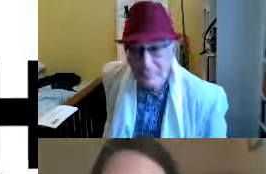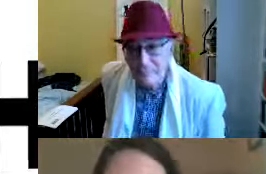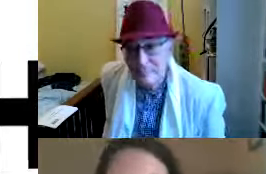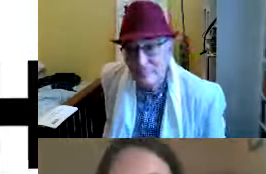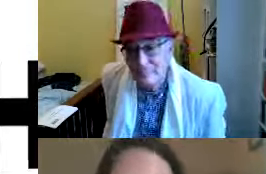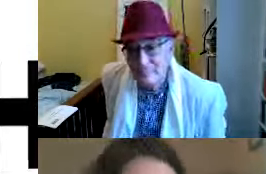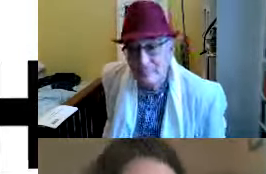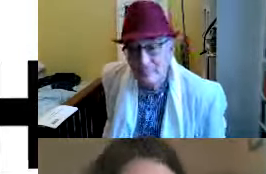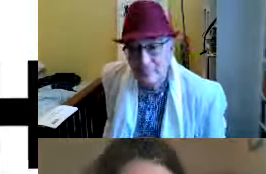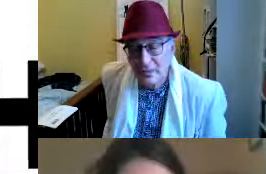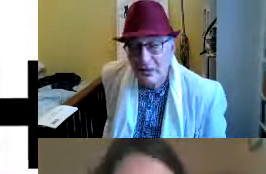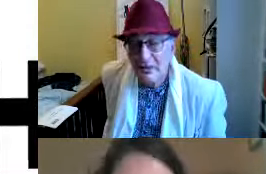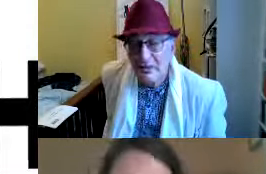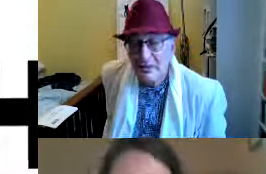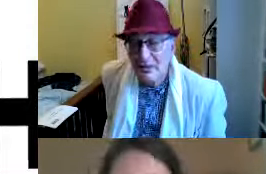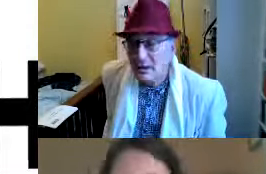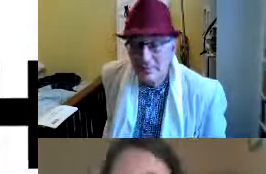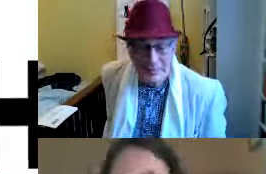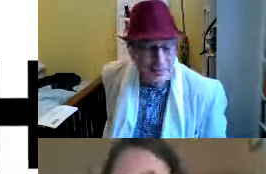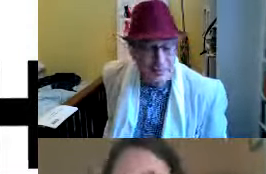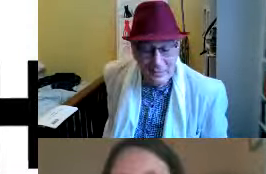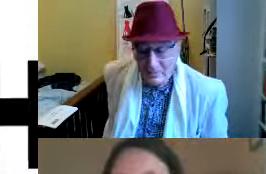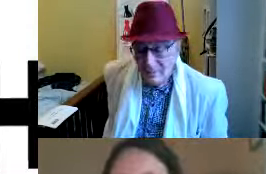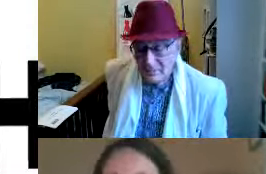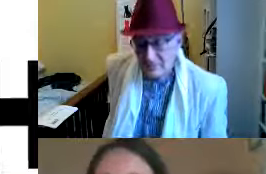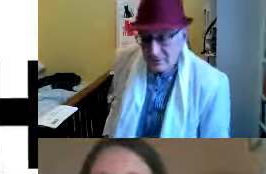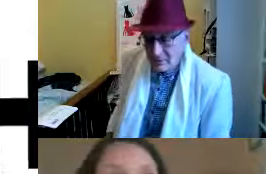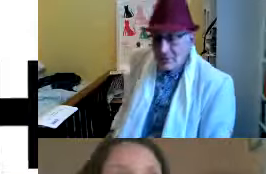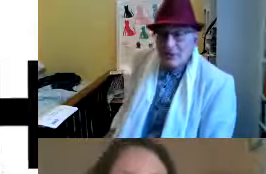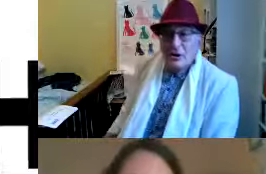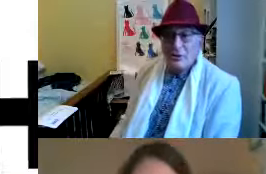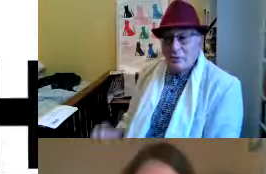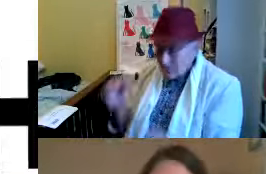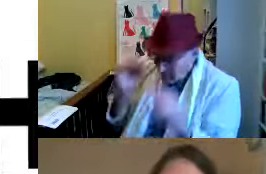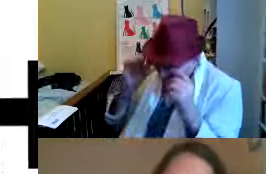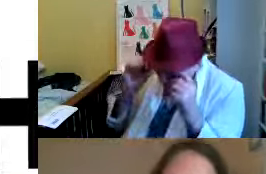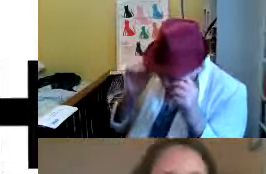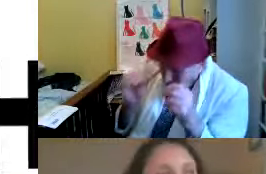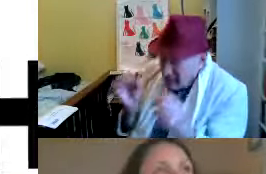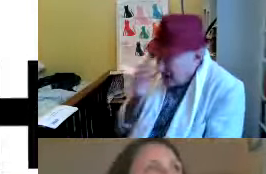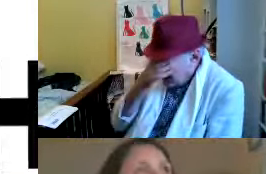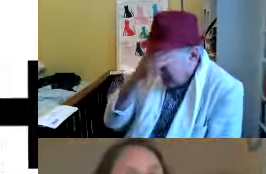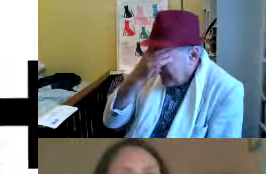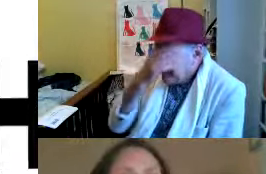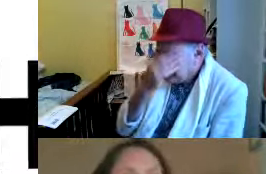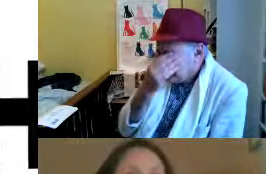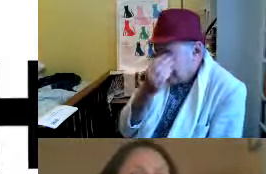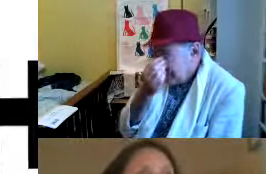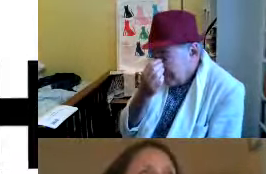login i think you can't actually log into eventbrite no i wonder why i don't know